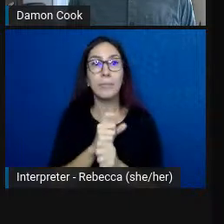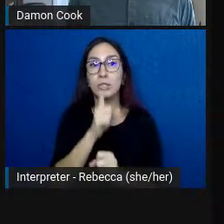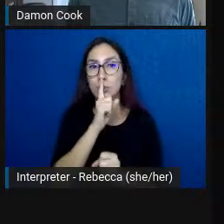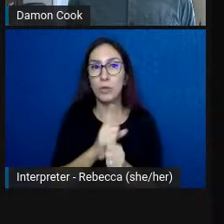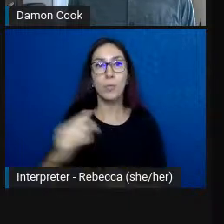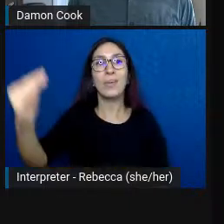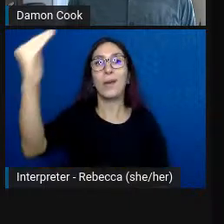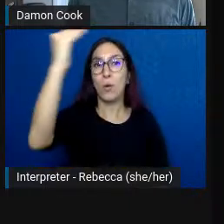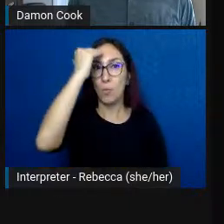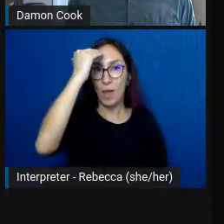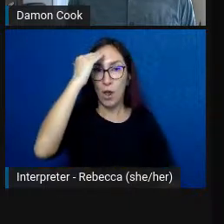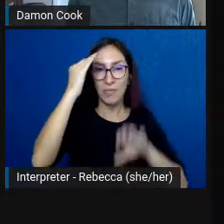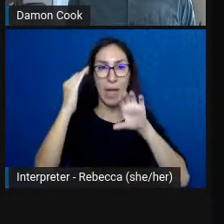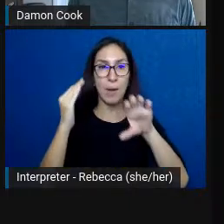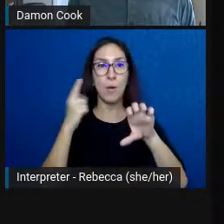Ultimately we will want to make sure